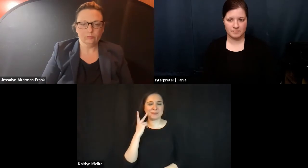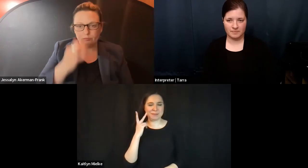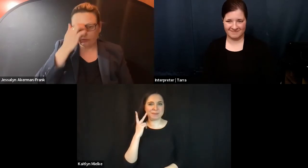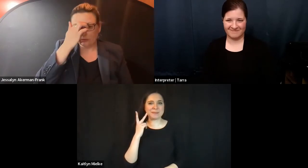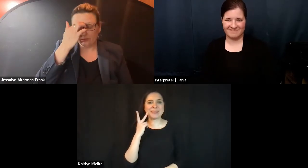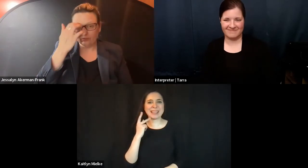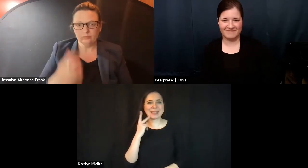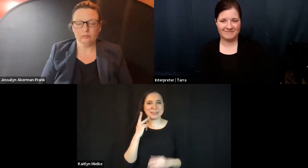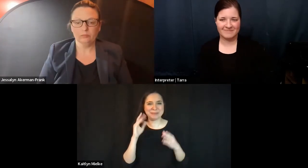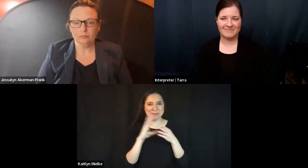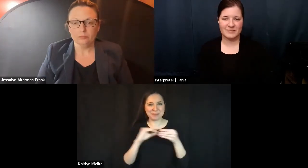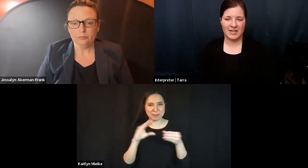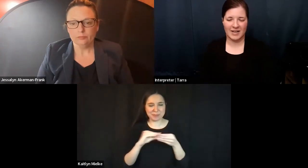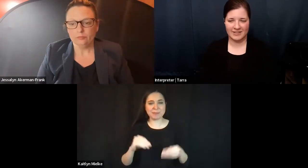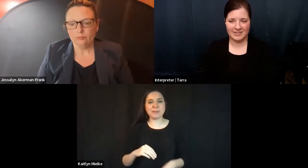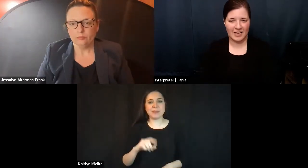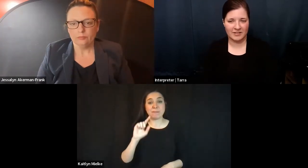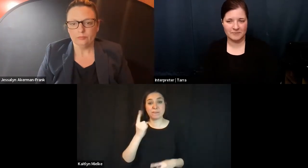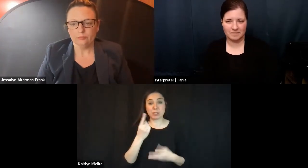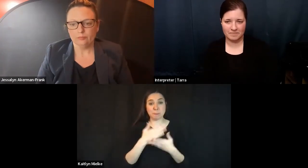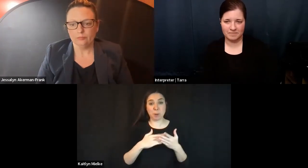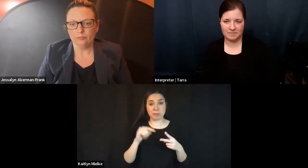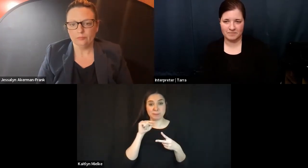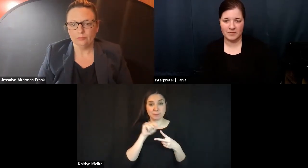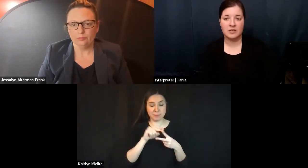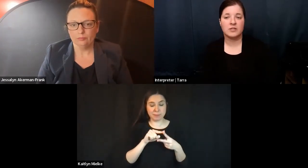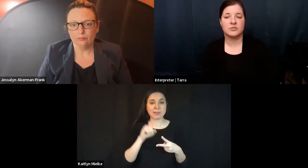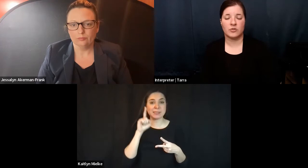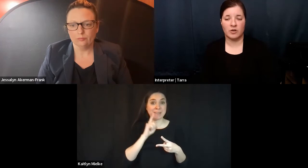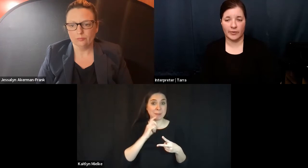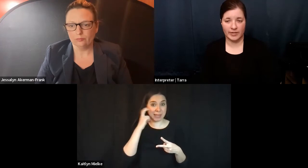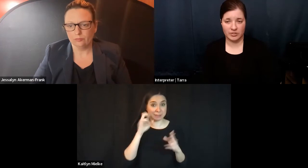Jessalyn: I will turn off Patrick and let Kaitlyn respond.